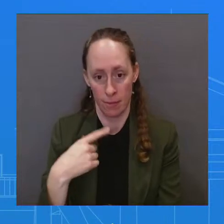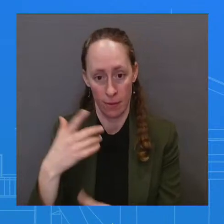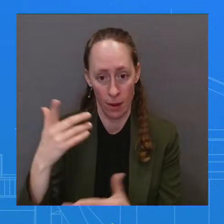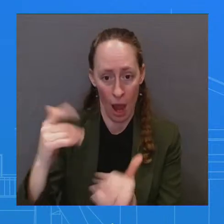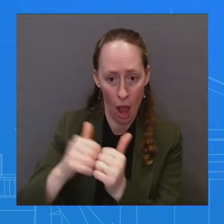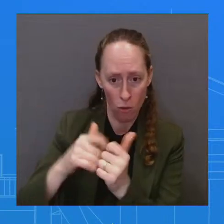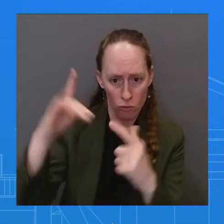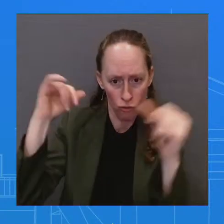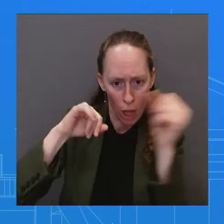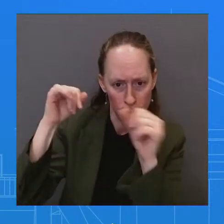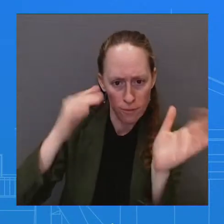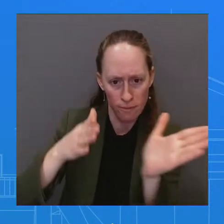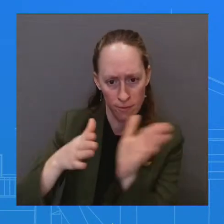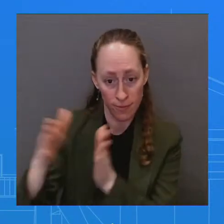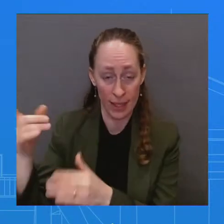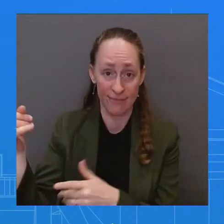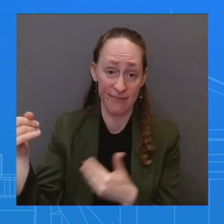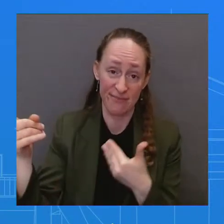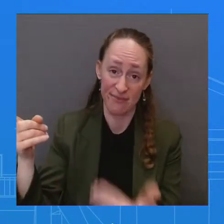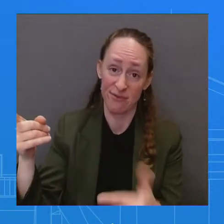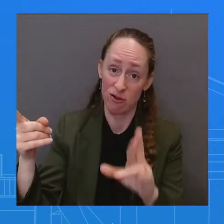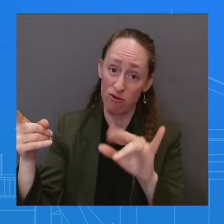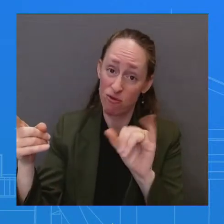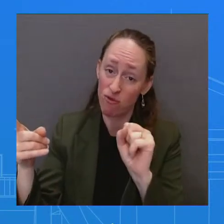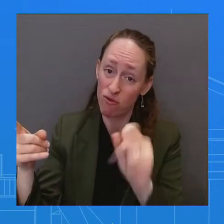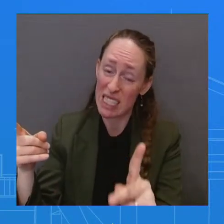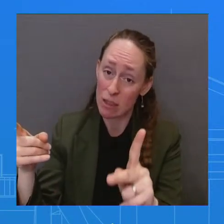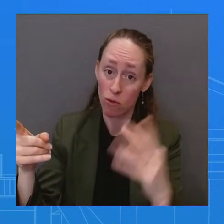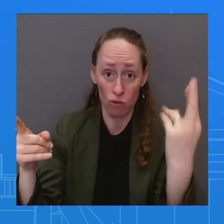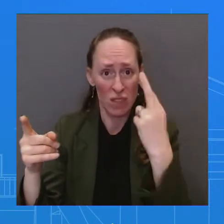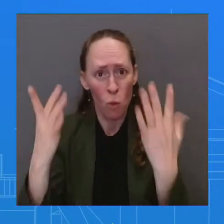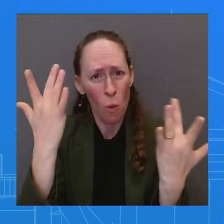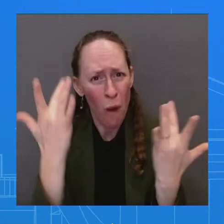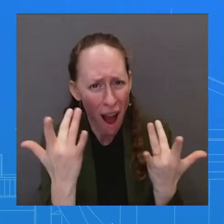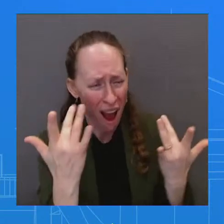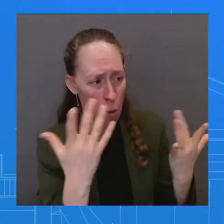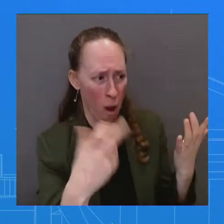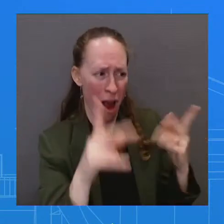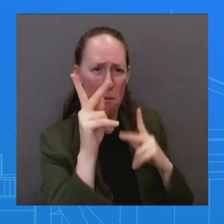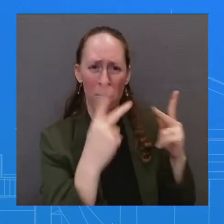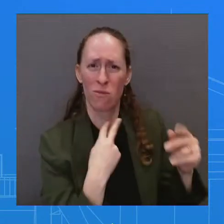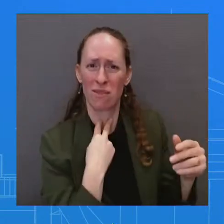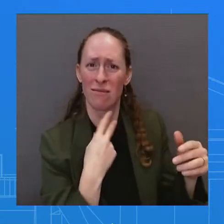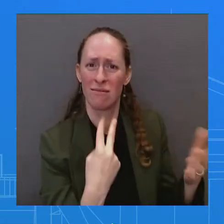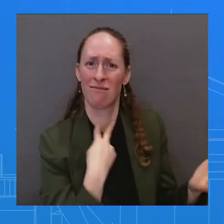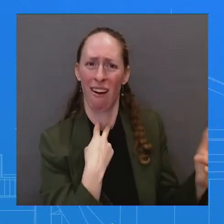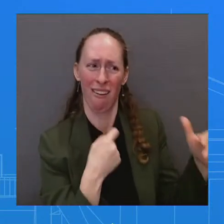So, it's a -- it's a balance. And as you've also heard the Israeli say, that once the pauses are over,